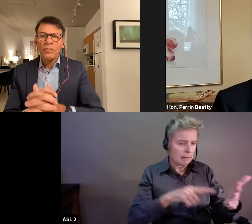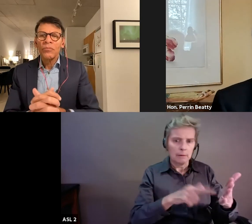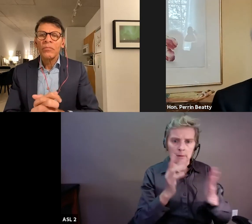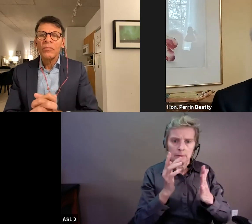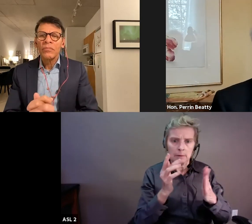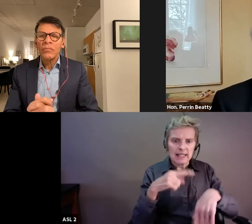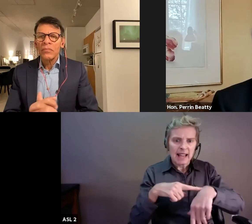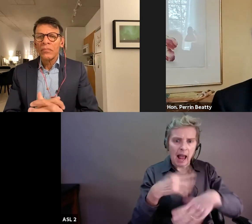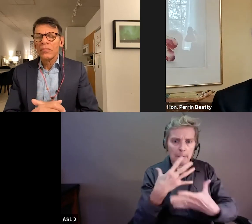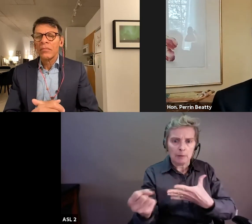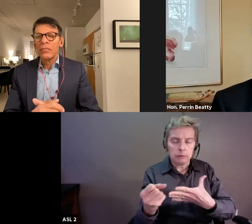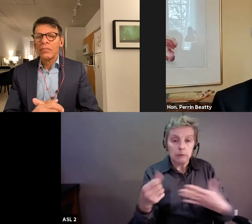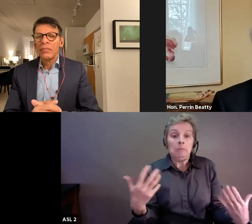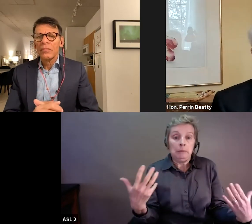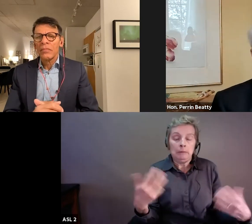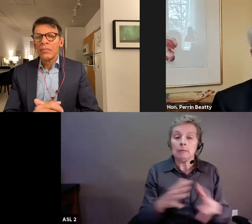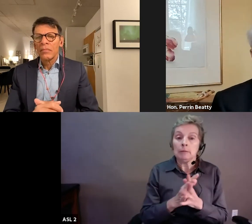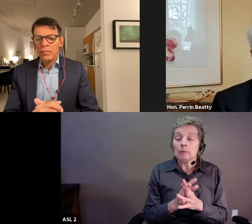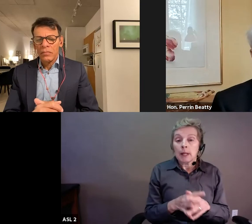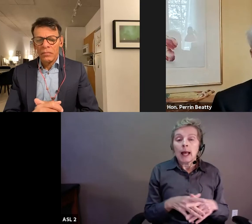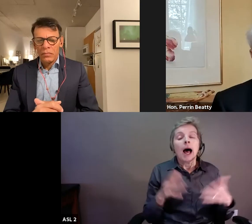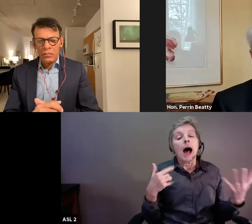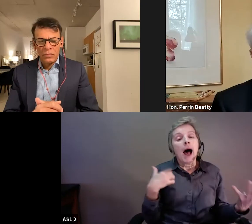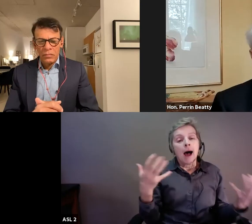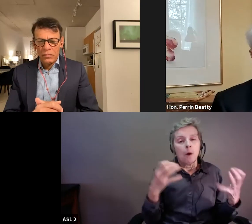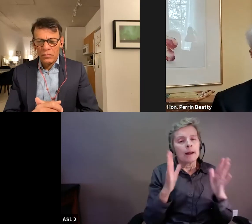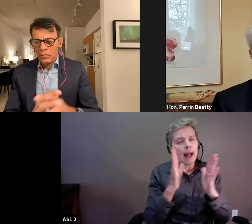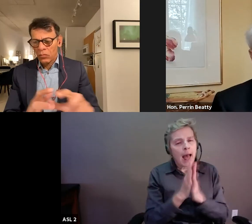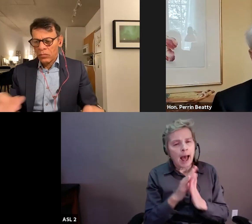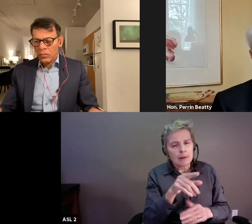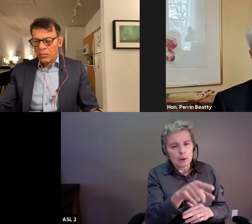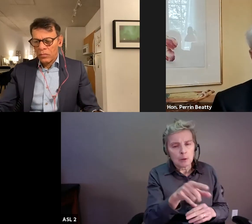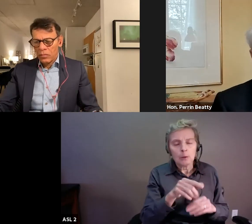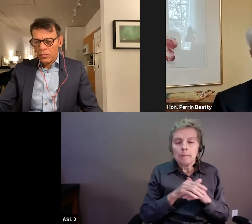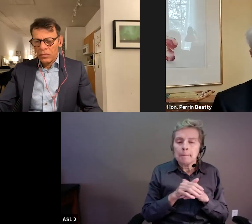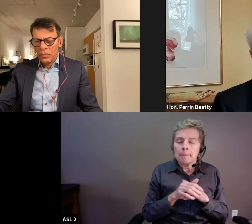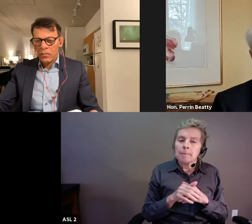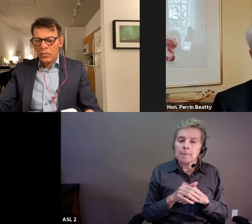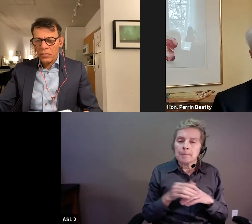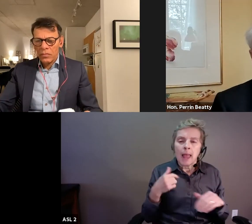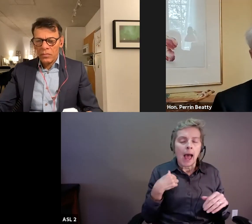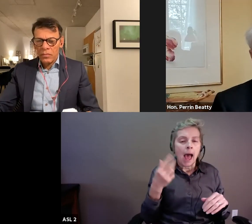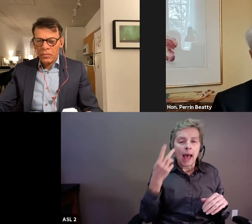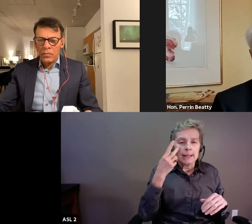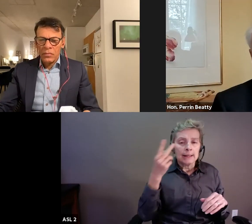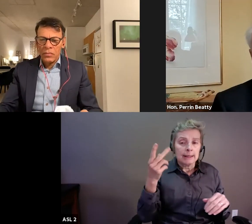But one of the things that I wanted to ask you about was, I see a potential for the two of us